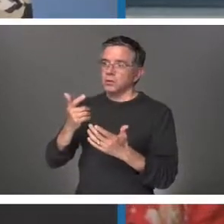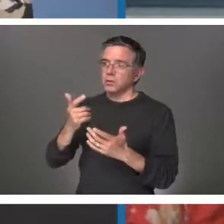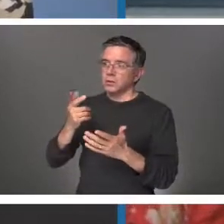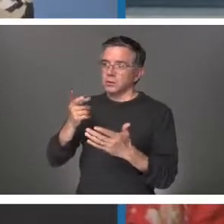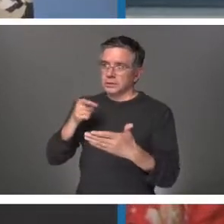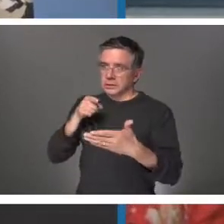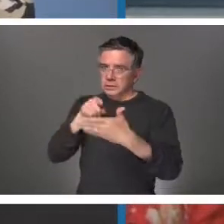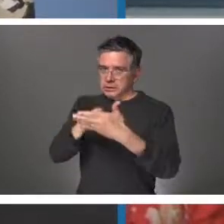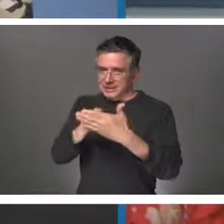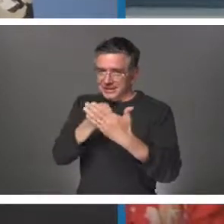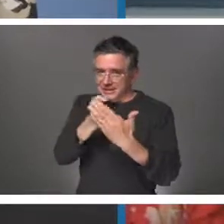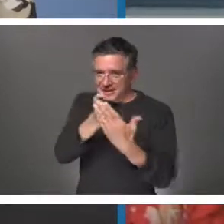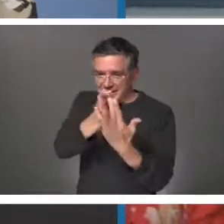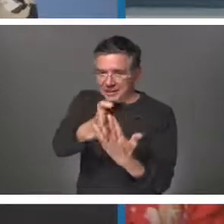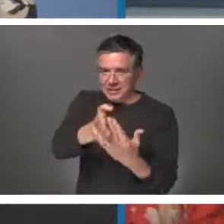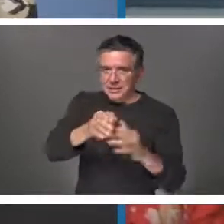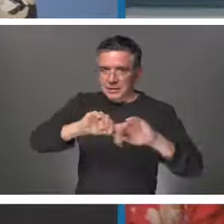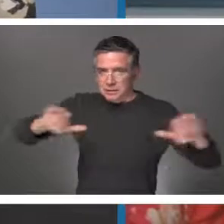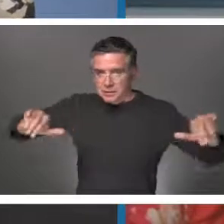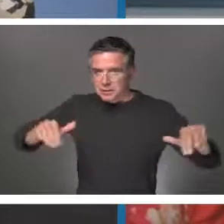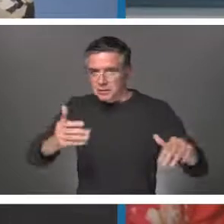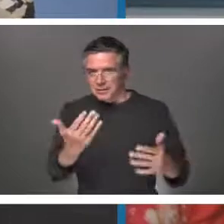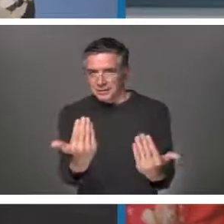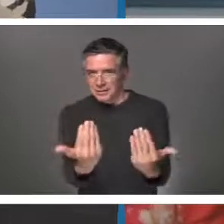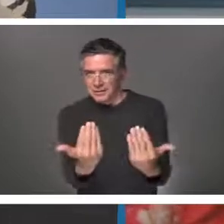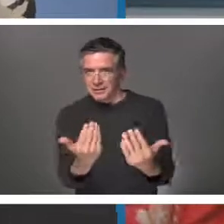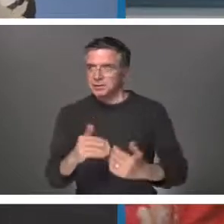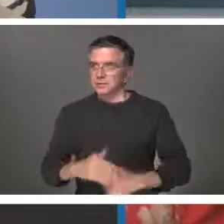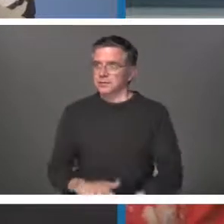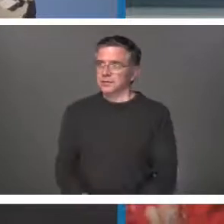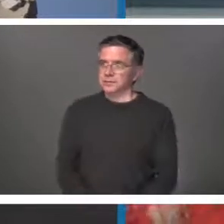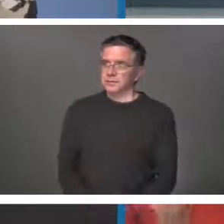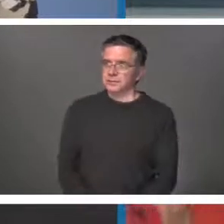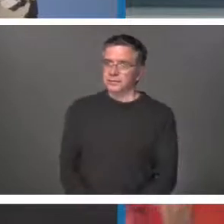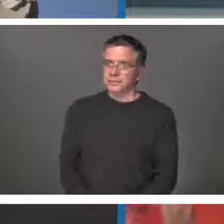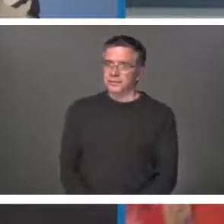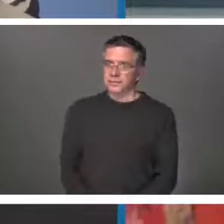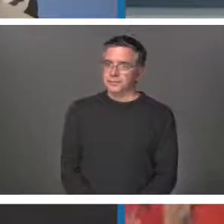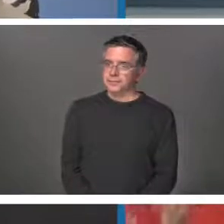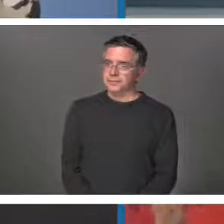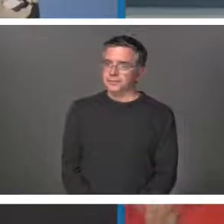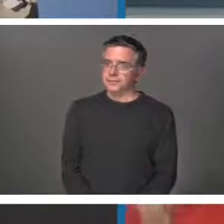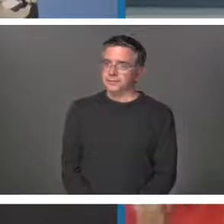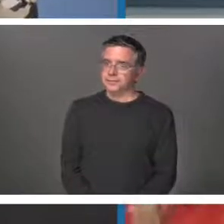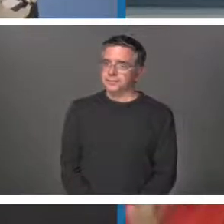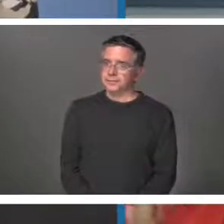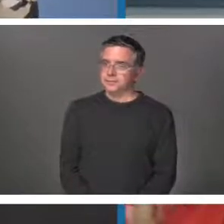and appreciate your thoughts on that as well. Katie- - And if I can add. Oh, of course, yes. - Too,